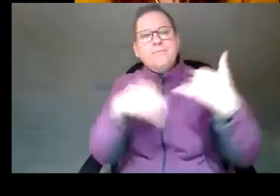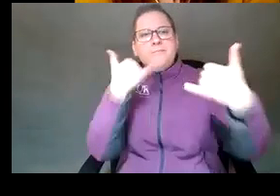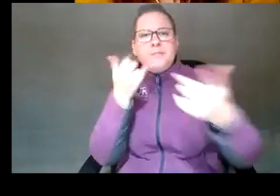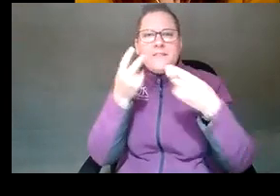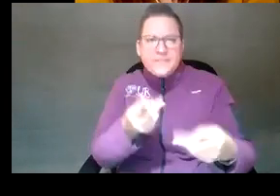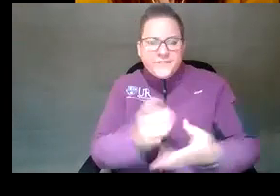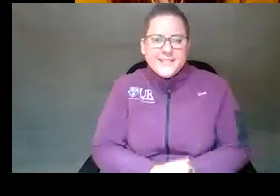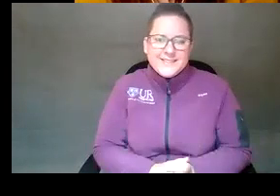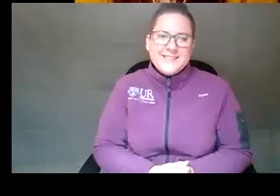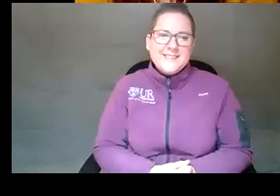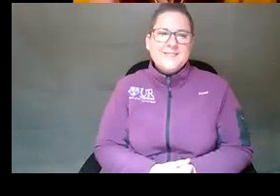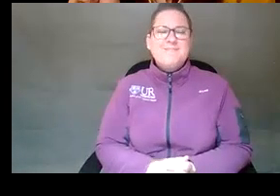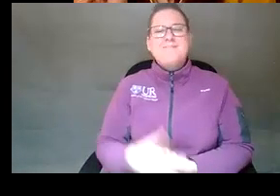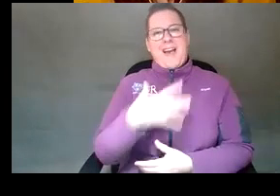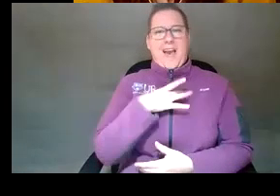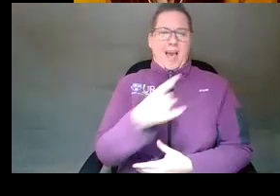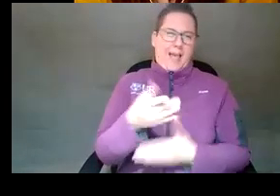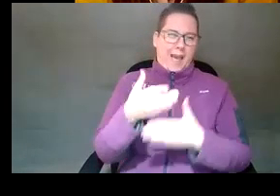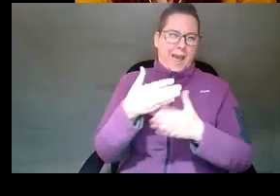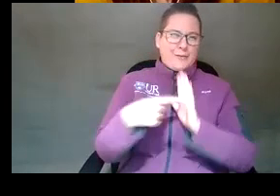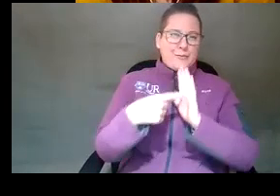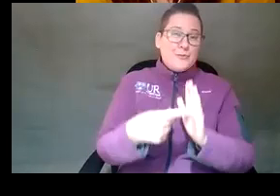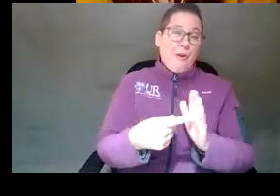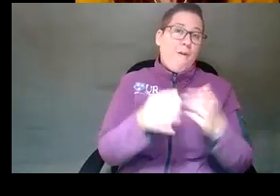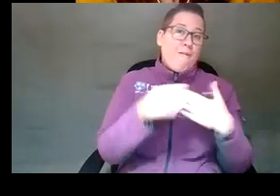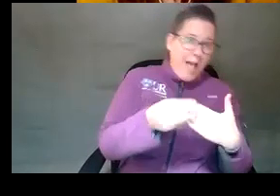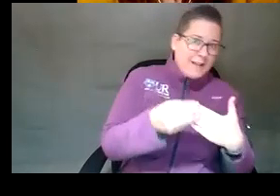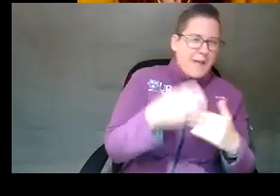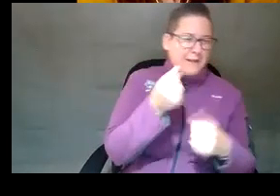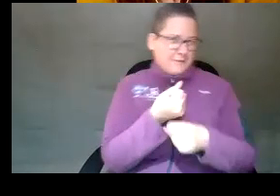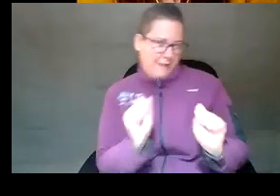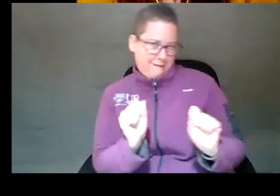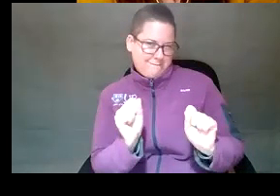you know flexible and I like to point out safe locations so I know some folks were mentioning